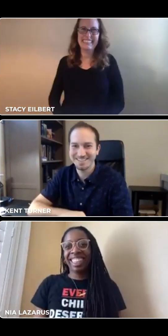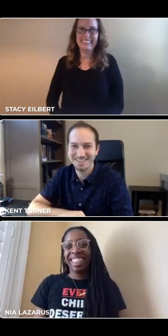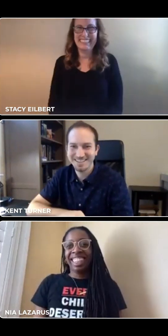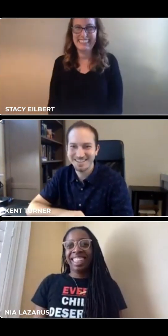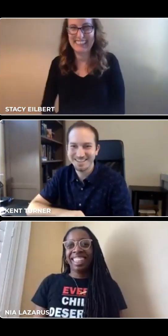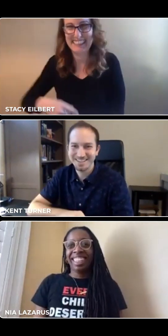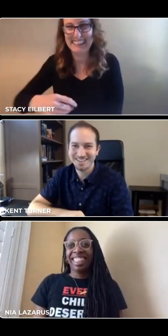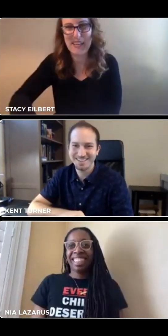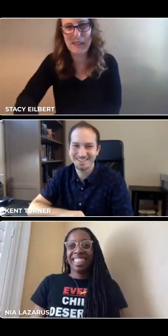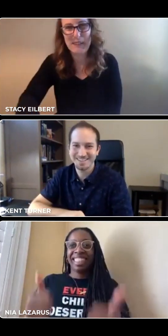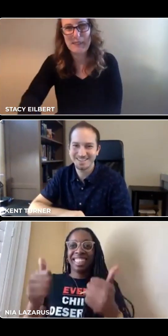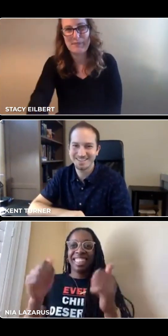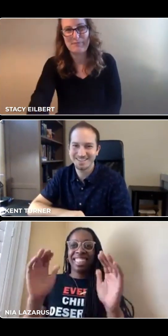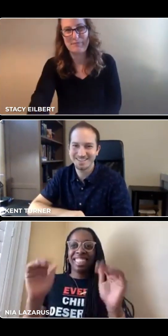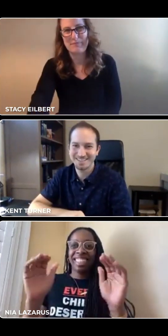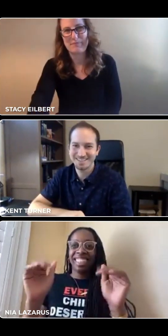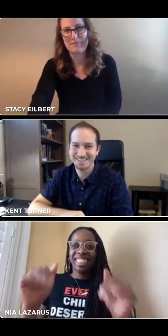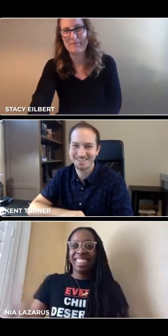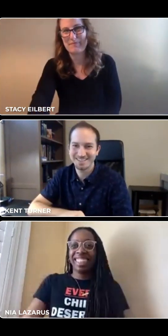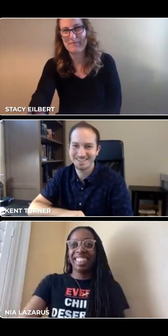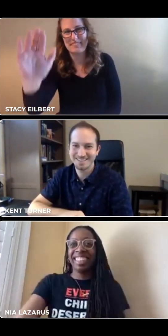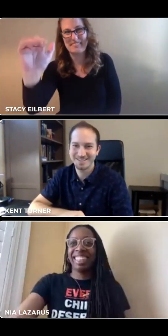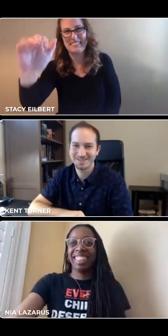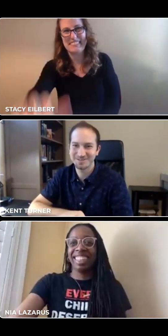I'm so appreciative. All right, bye bye, everyone.